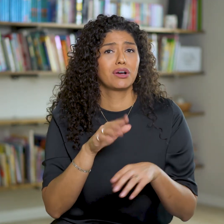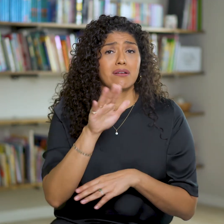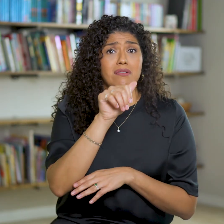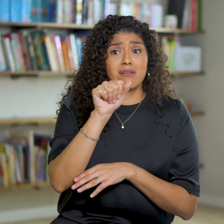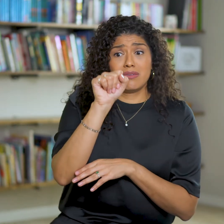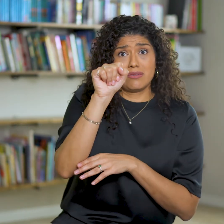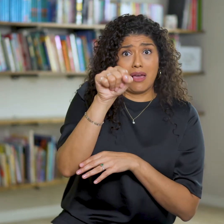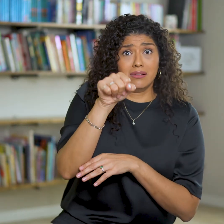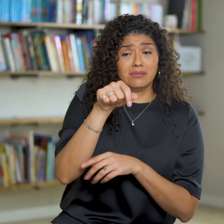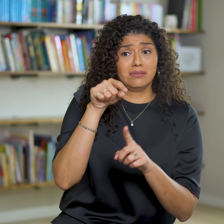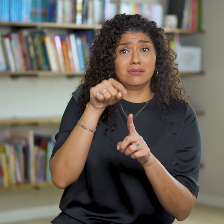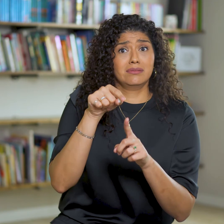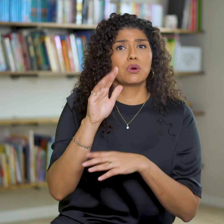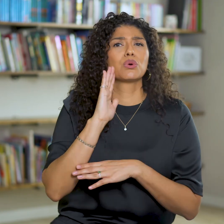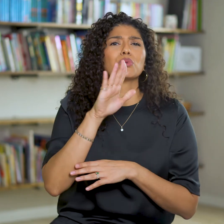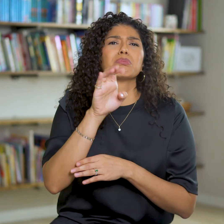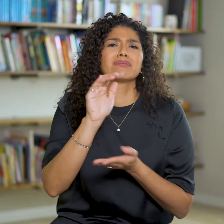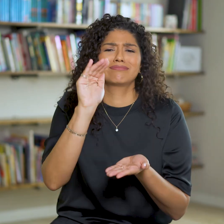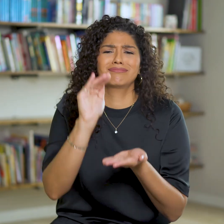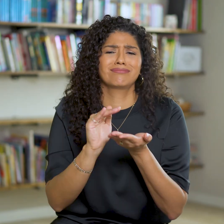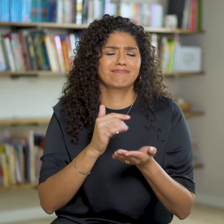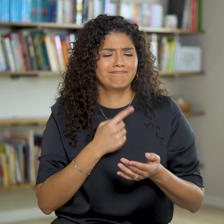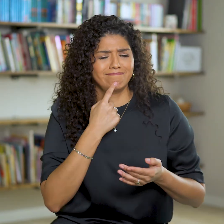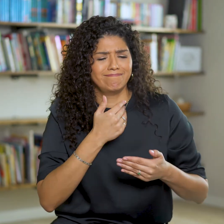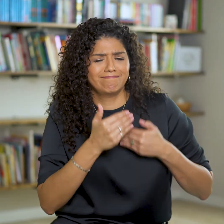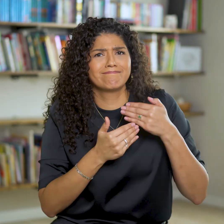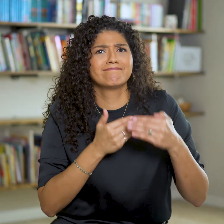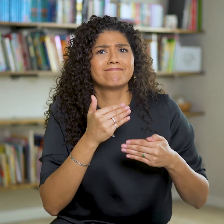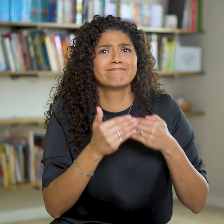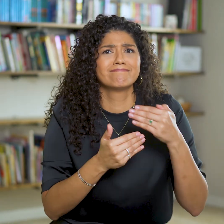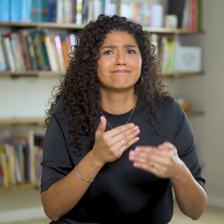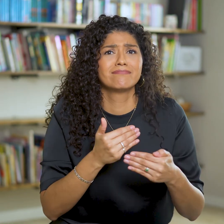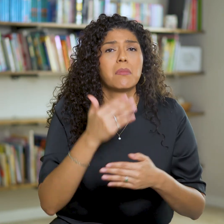A “yes” would be a lesser kindness